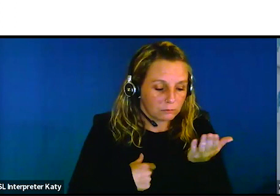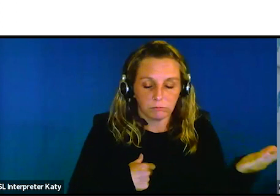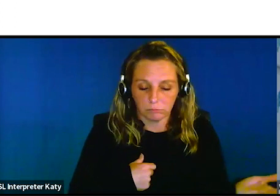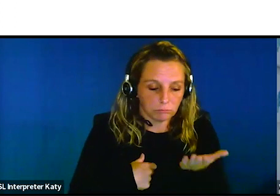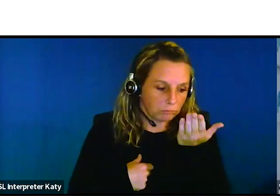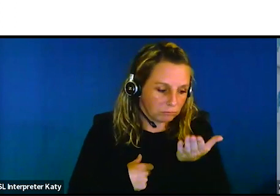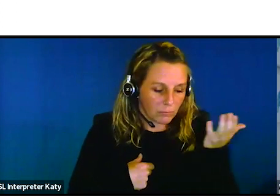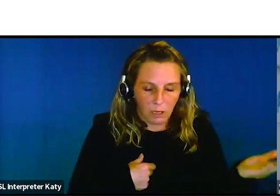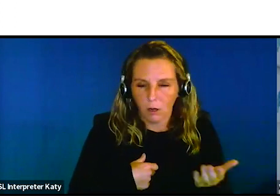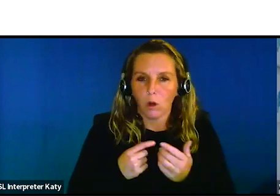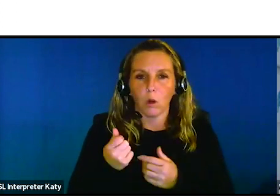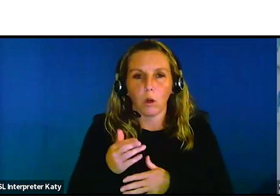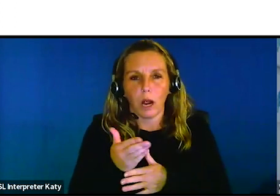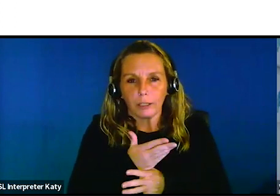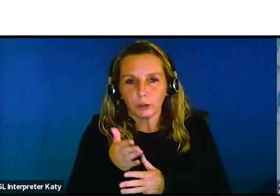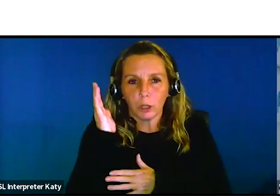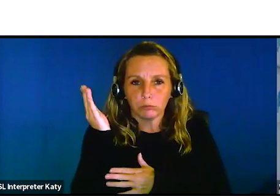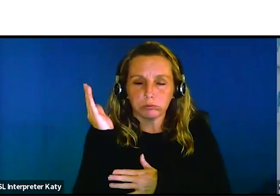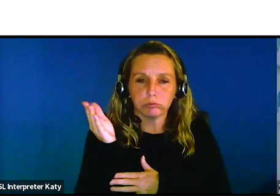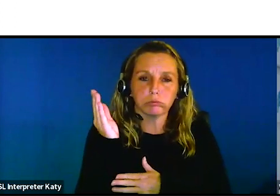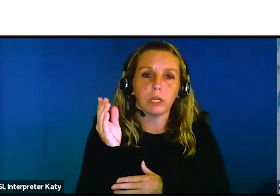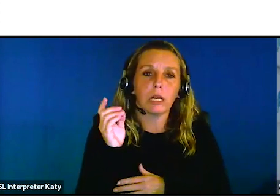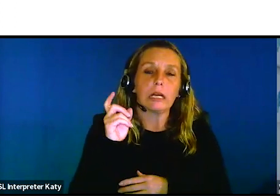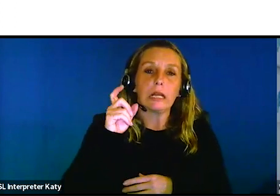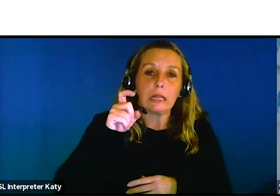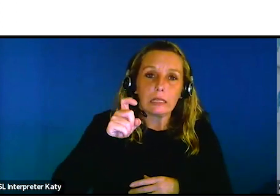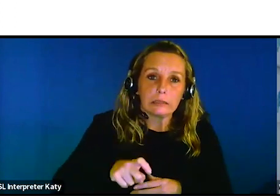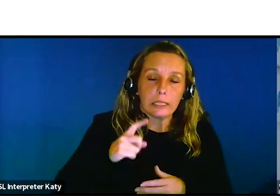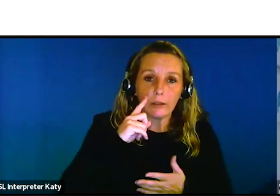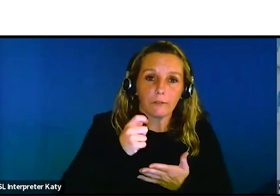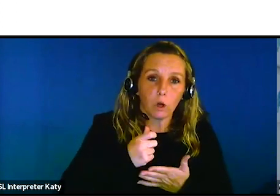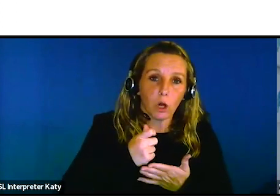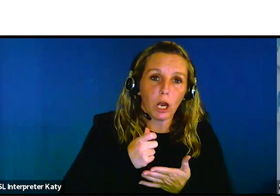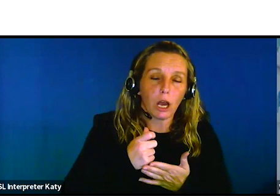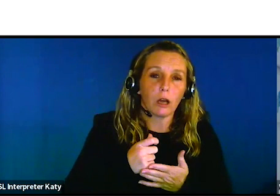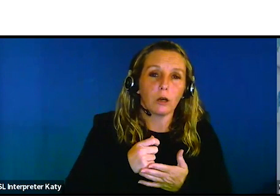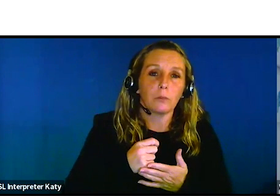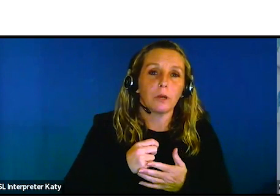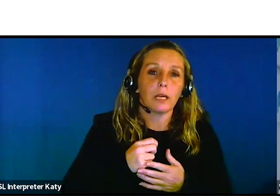the need for help in restrain the behavior